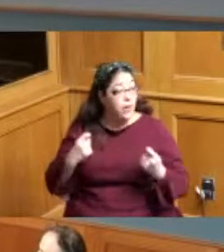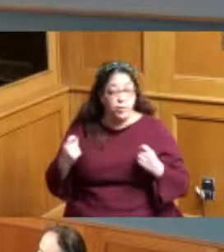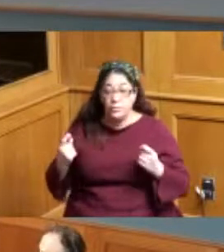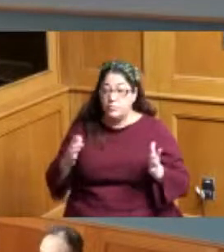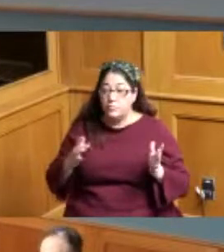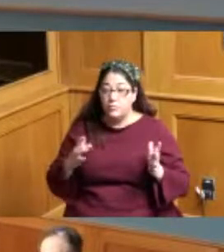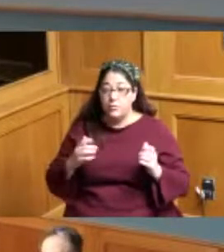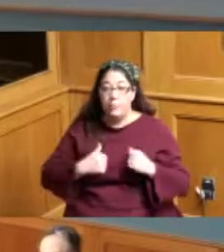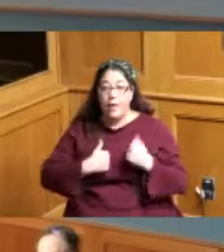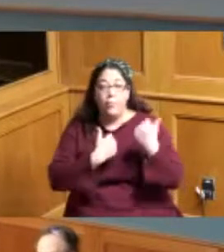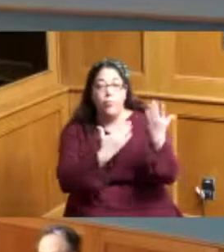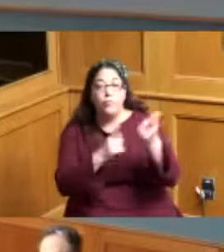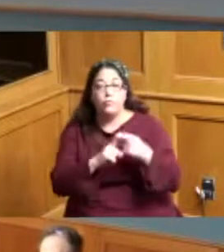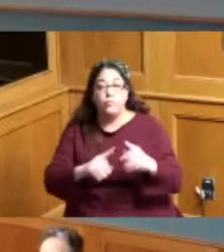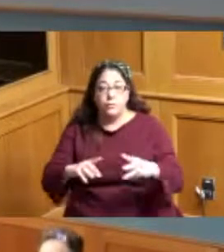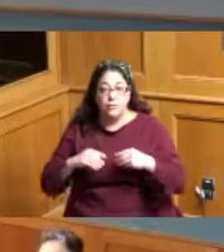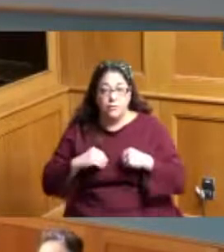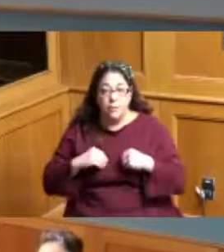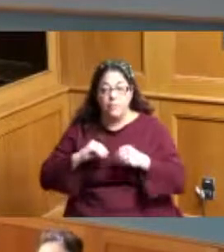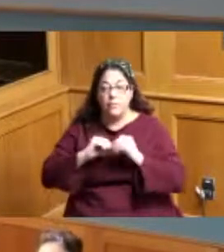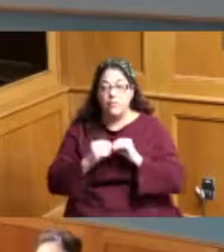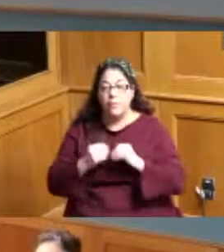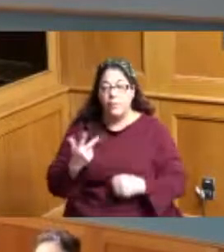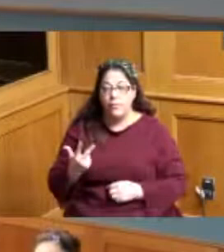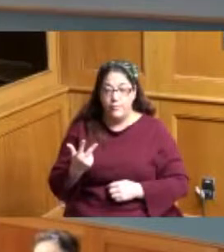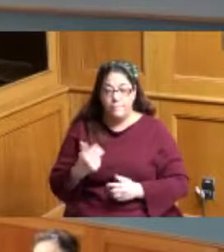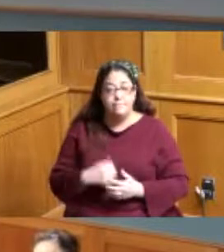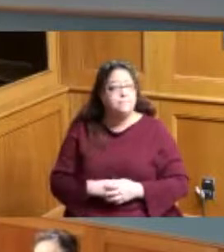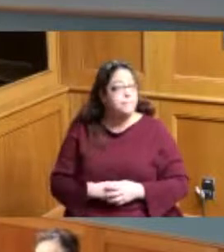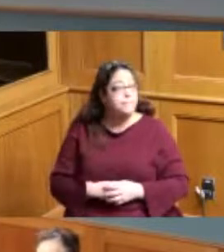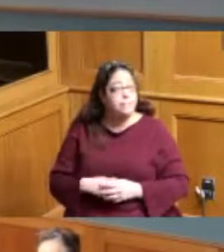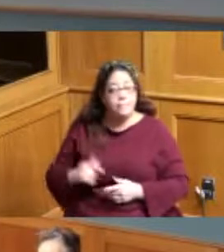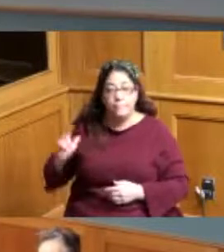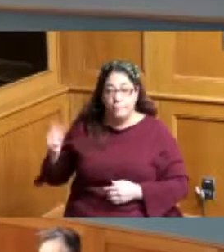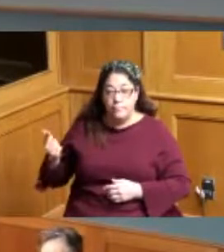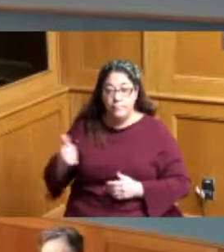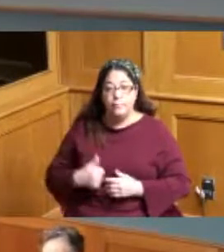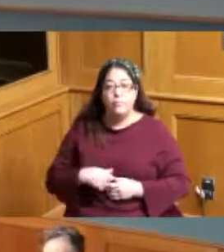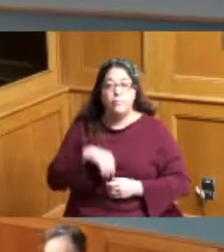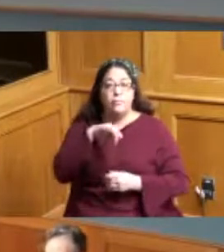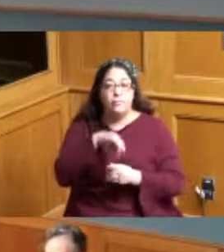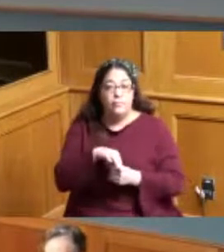to make a motion to adopt resolution number three second Commissioner Summerow Dumas yes